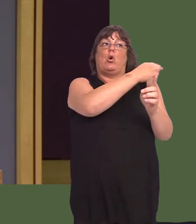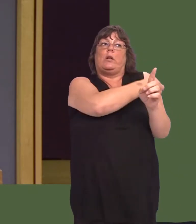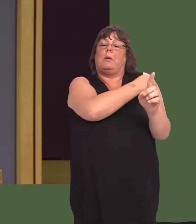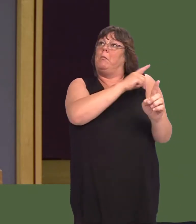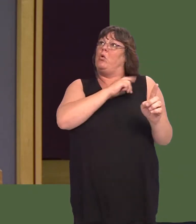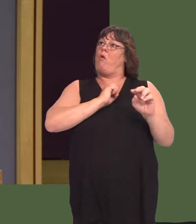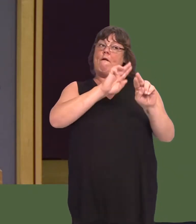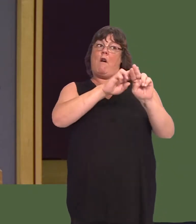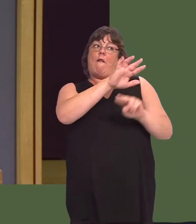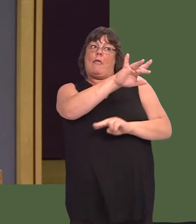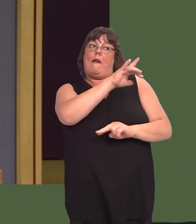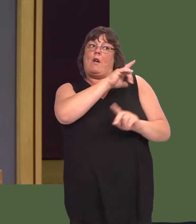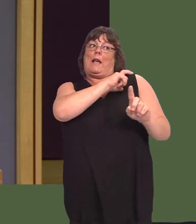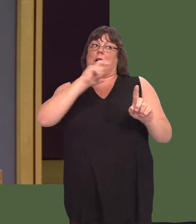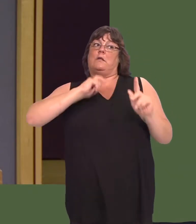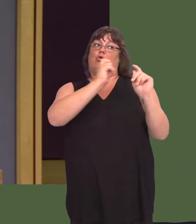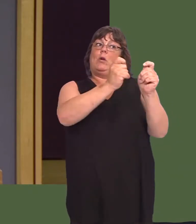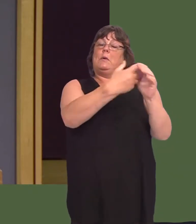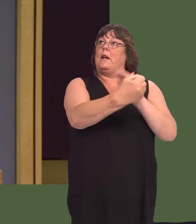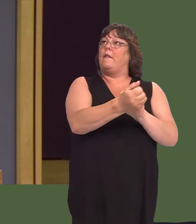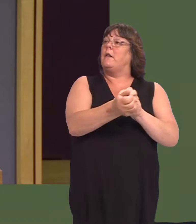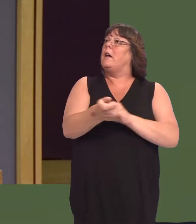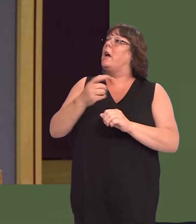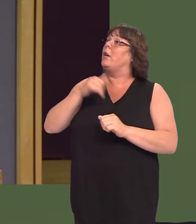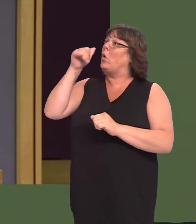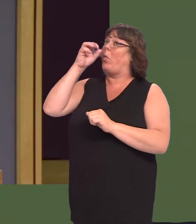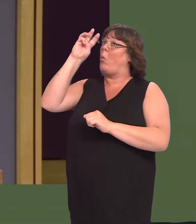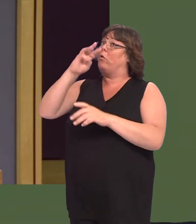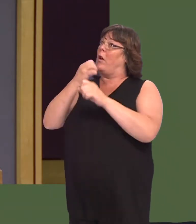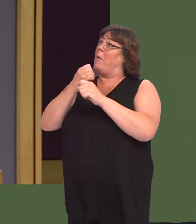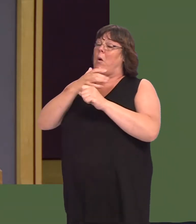Although I acknowledge that the Welsh Government has been doing a great deal to try to reduce